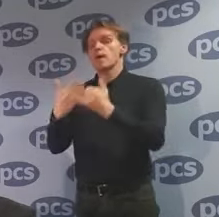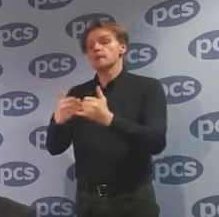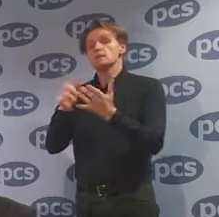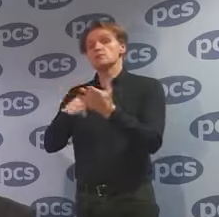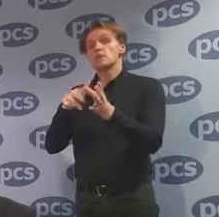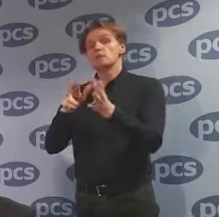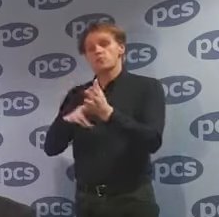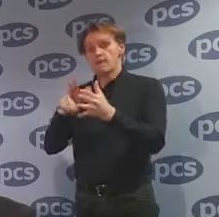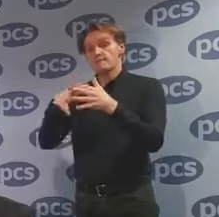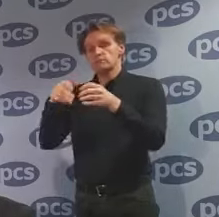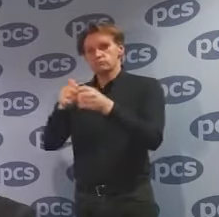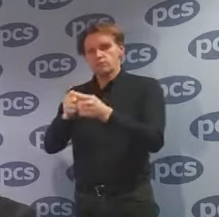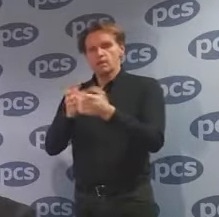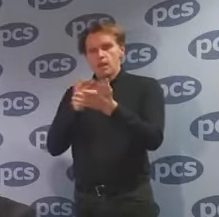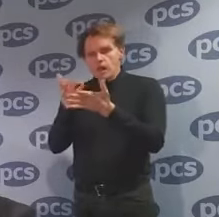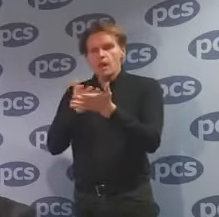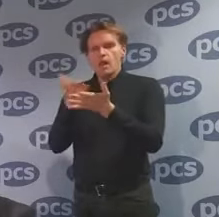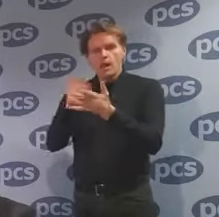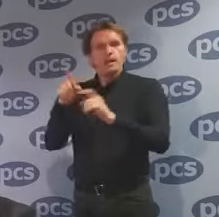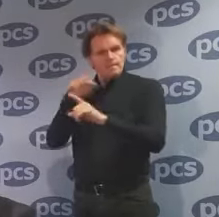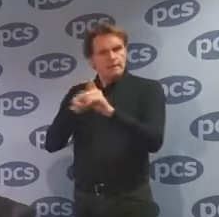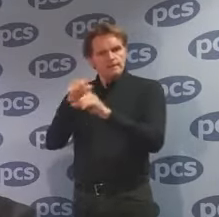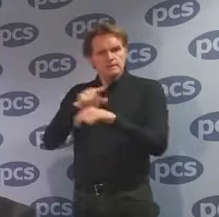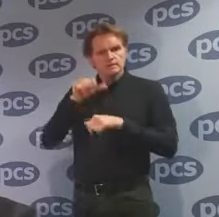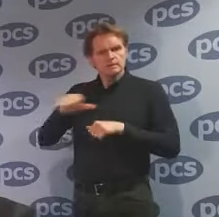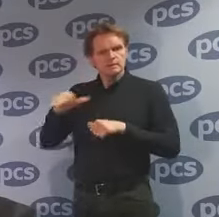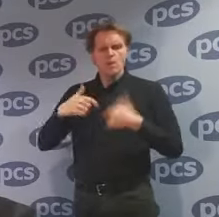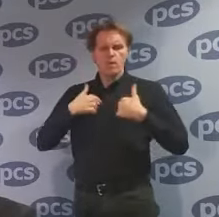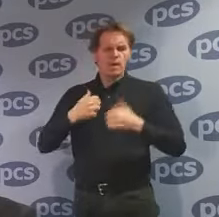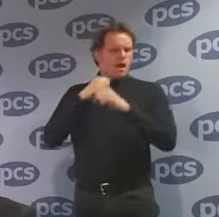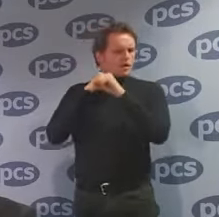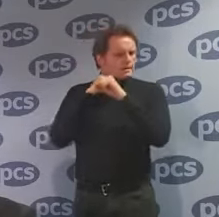February and our commitment is that we are standing up for our members to